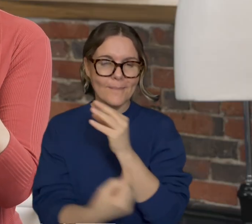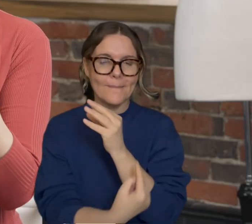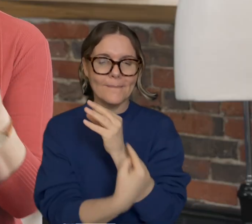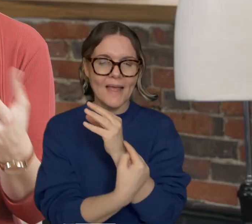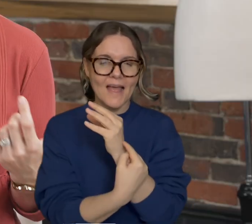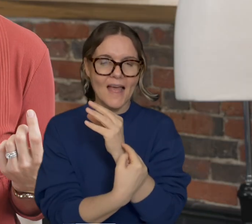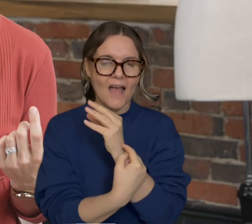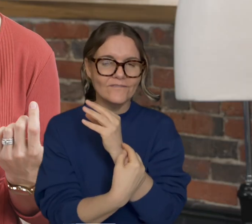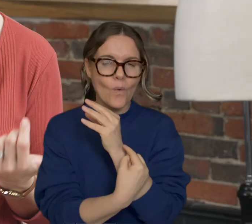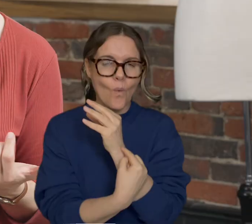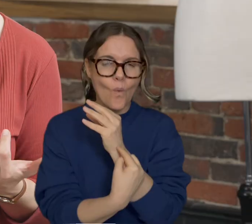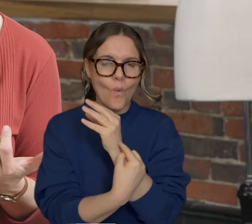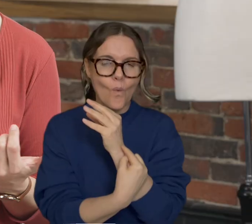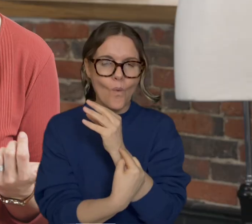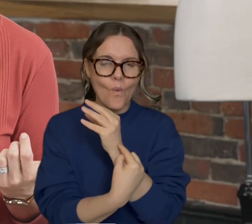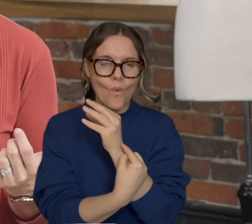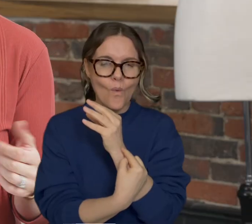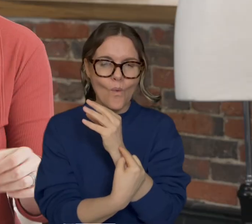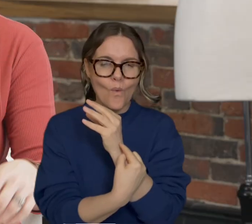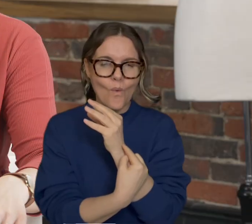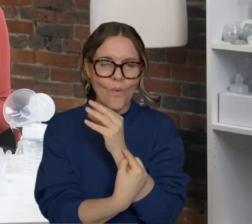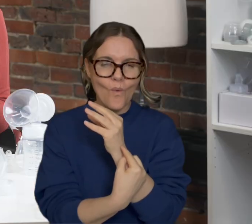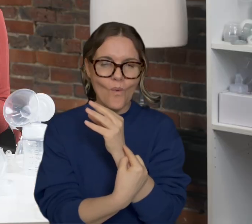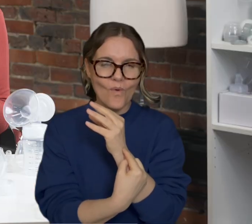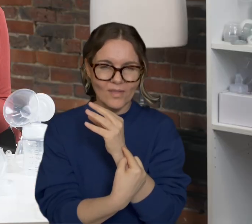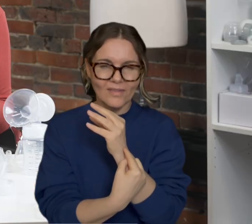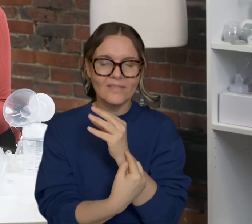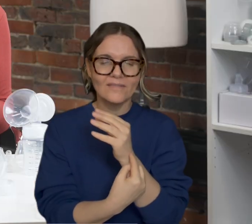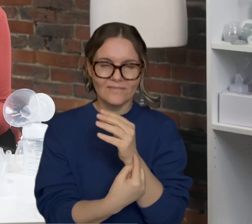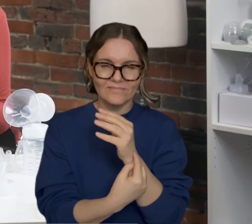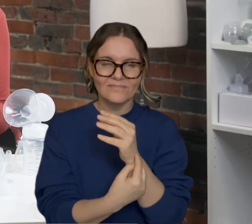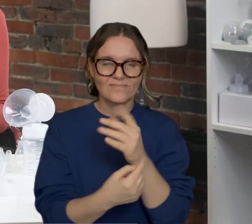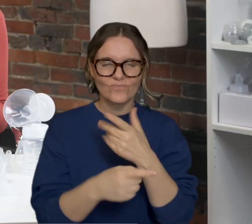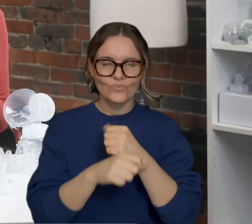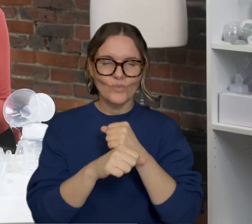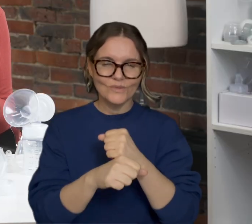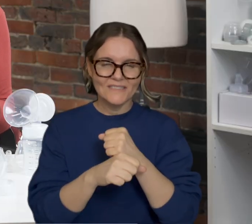back and that's where the backflow protector goes so Cimilre has a backflow protector made of three